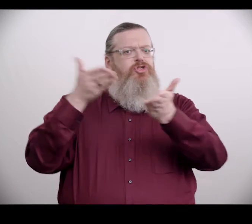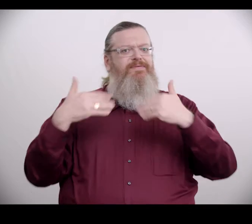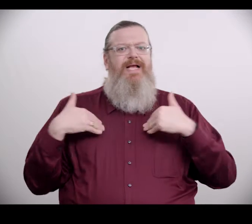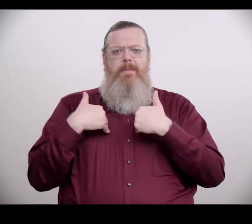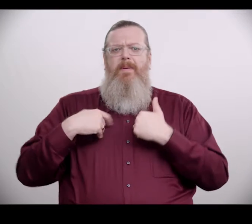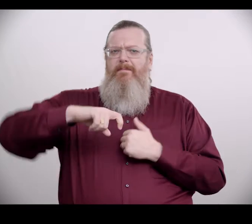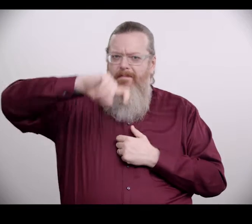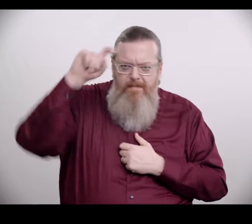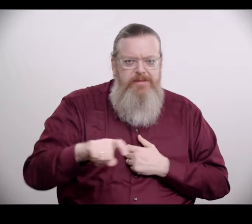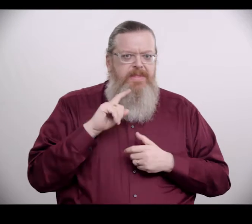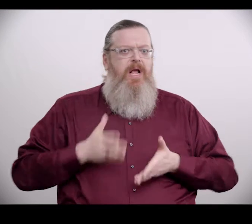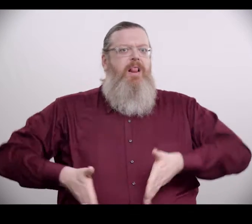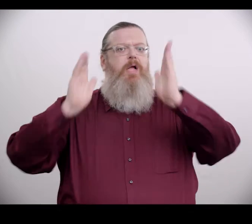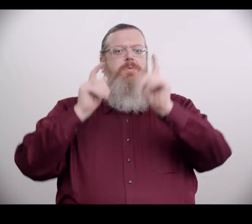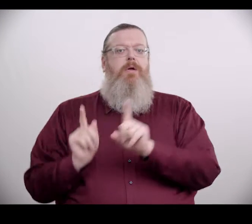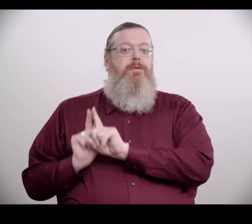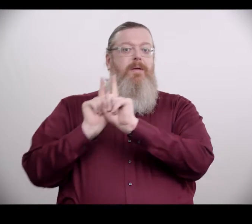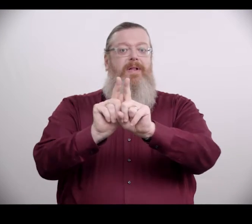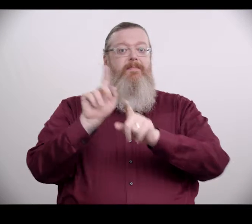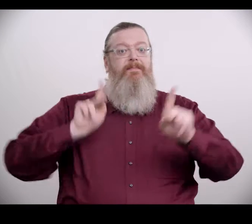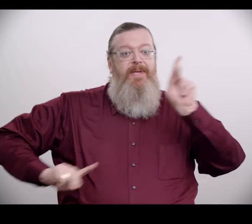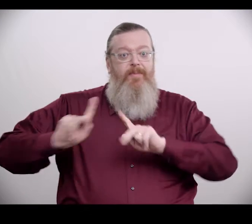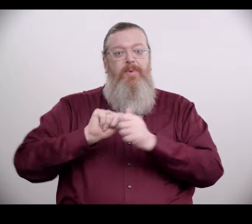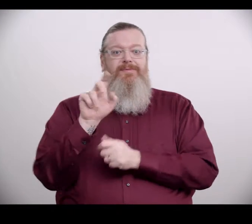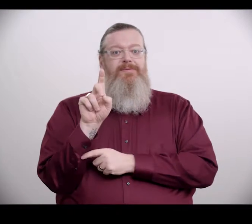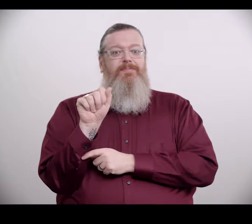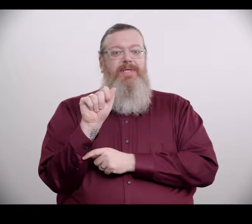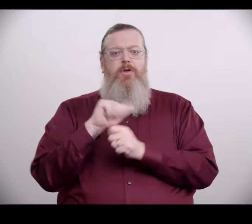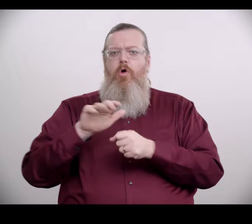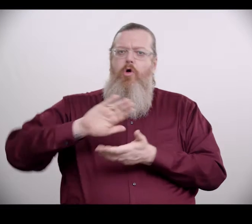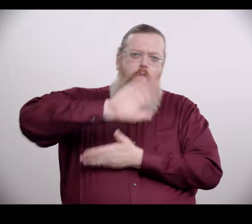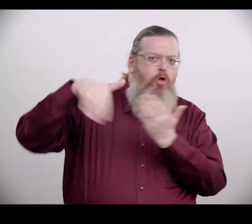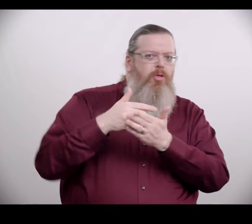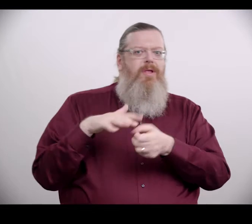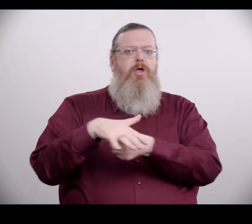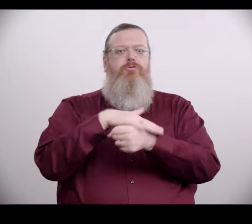* Service animals must be allowed to accompany people with disabilities in all areas of a